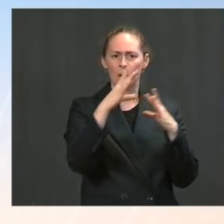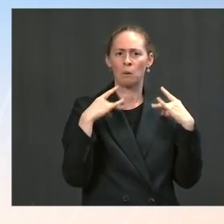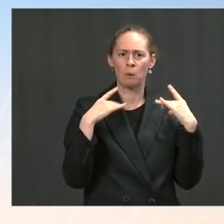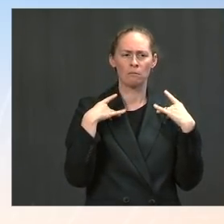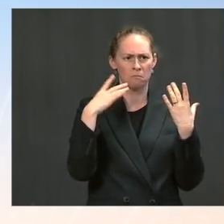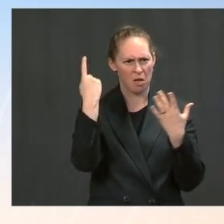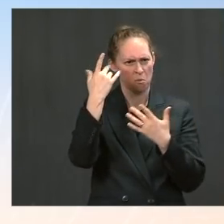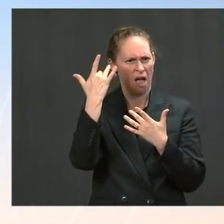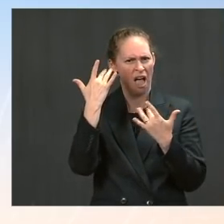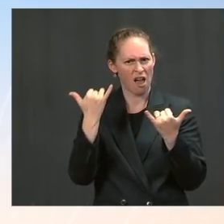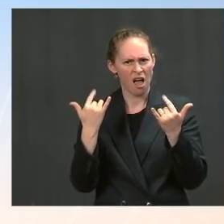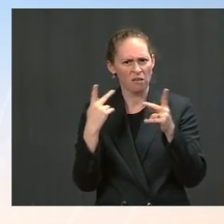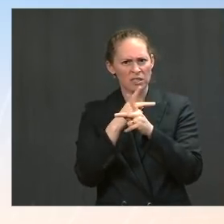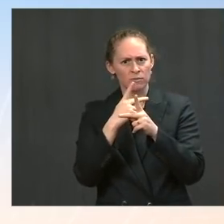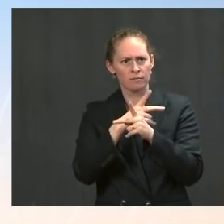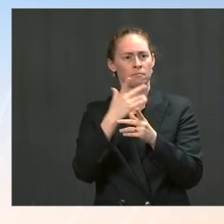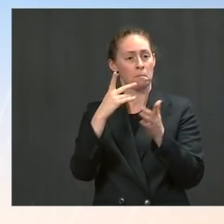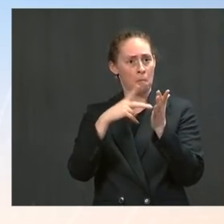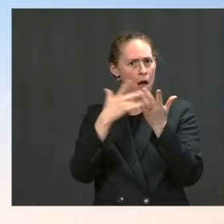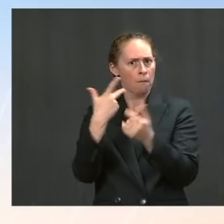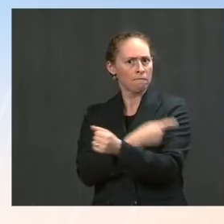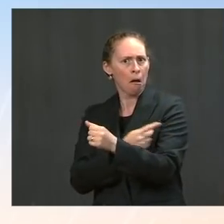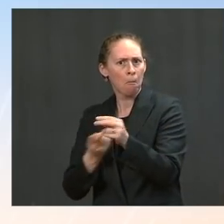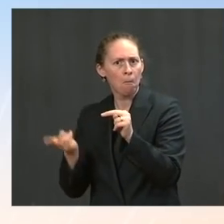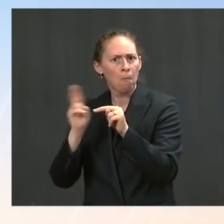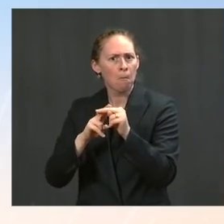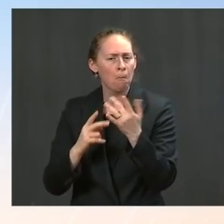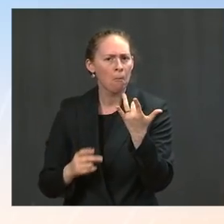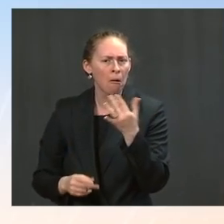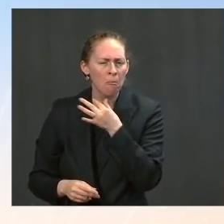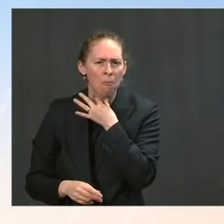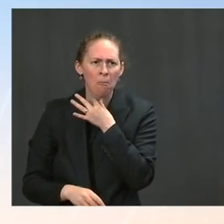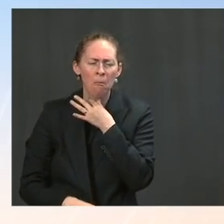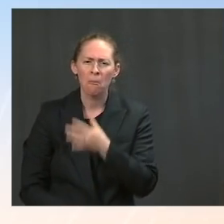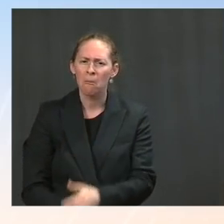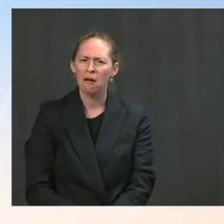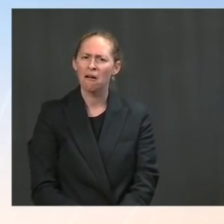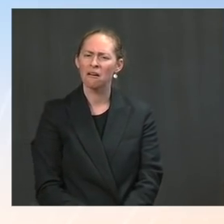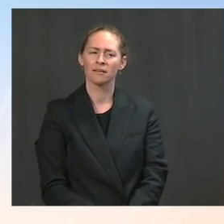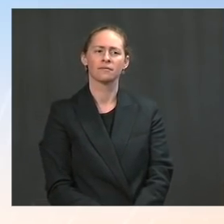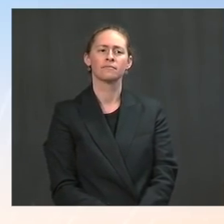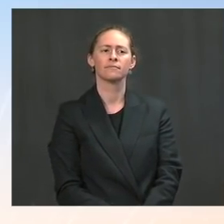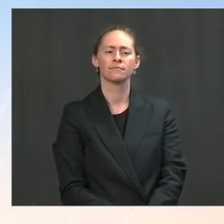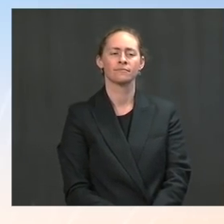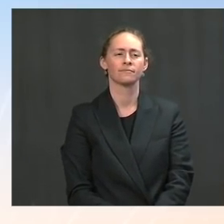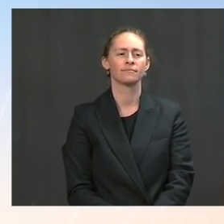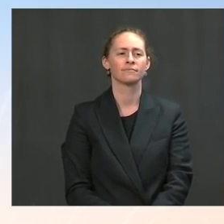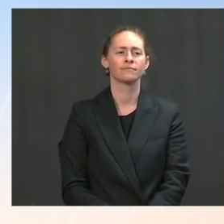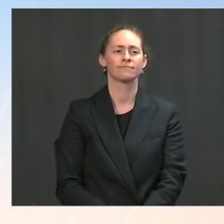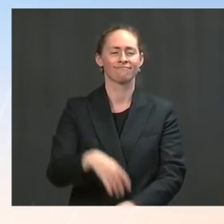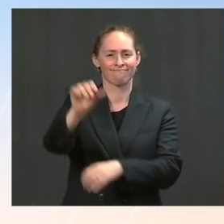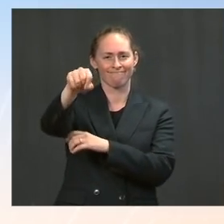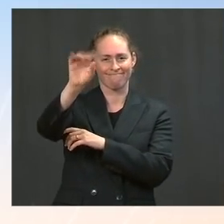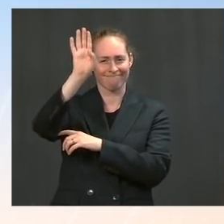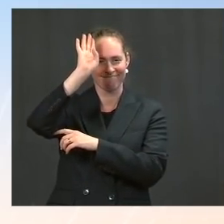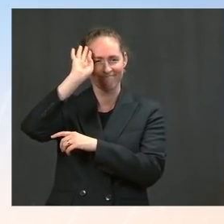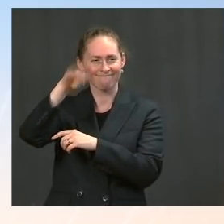could apply to other hotspots? Ms. Psaki: Yeah. Karen -- and I know this was announced on our COVID briefing, for those of you who were not on it --